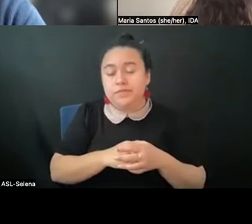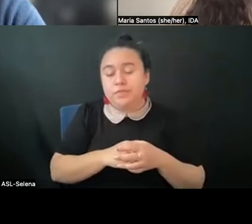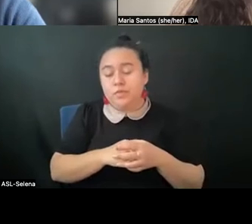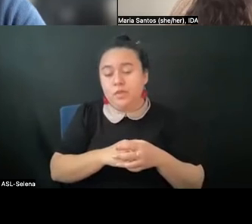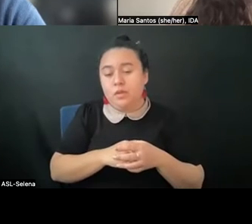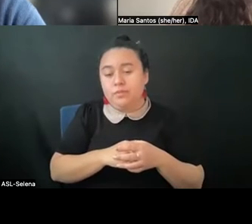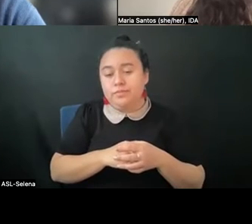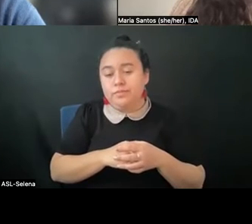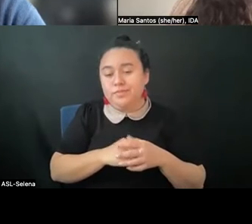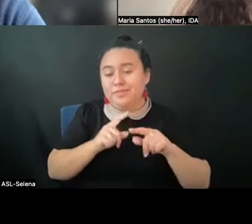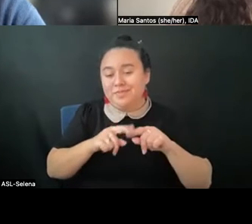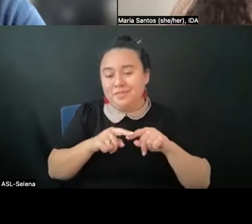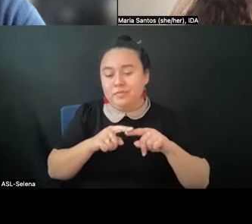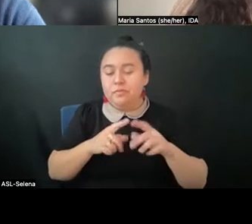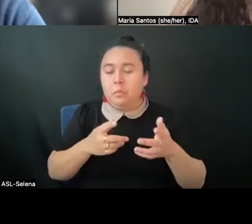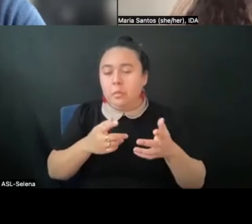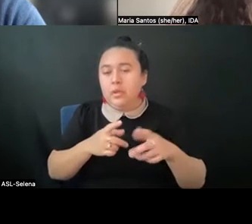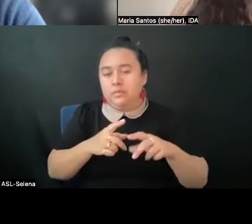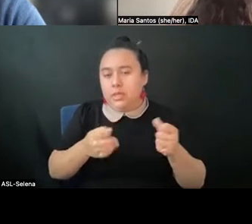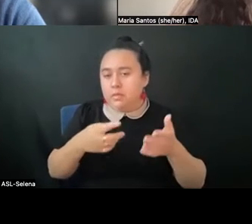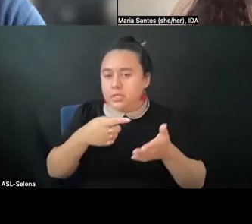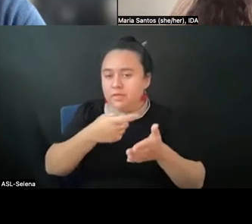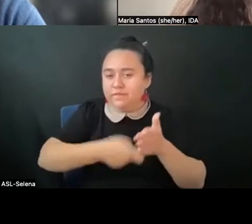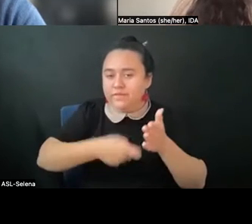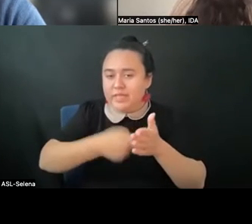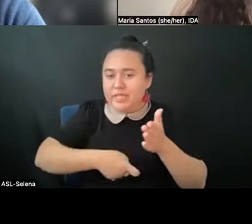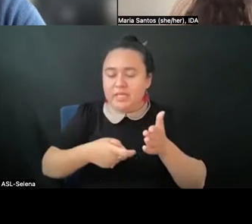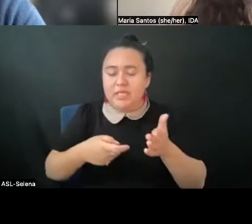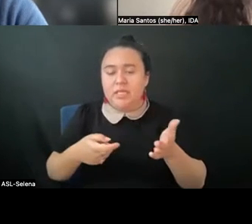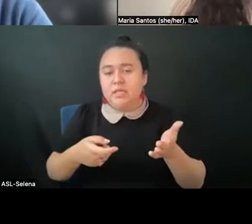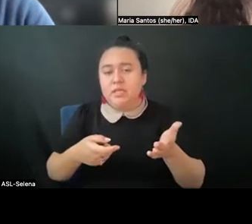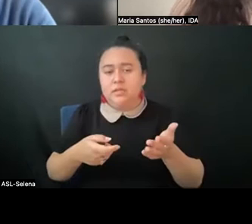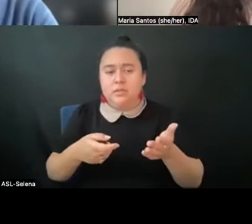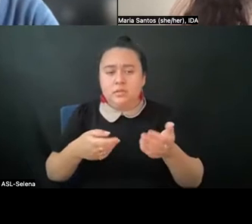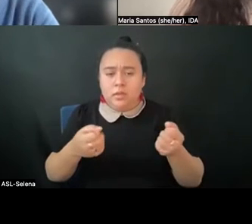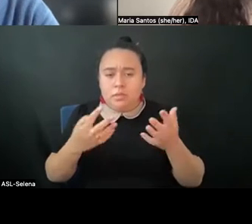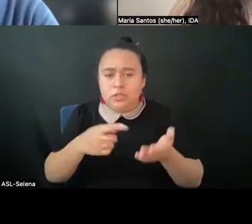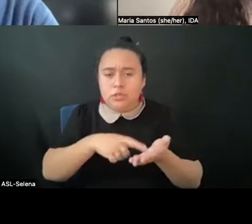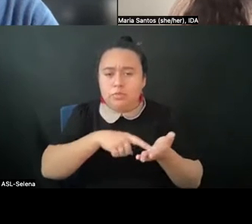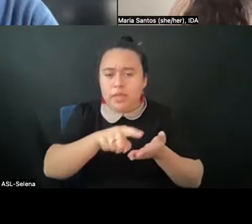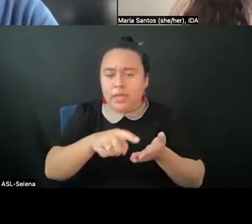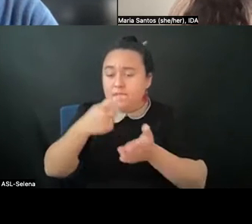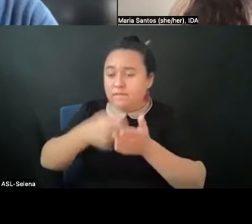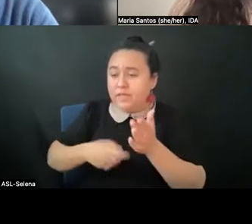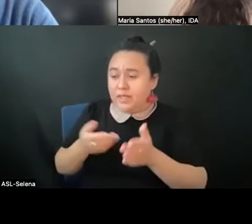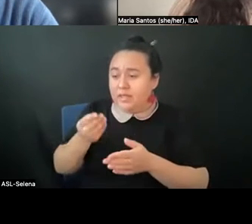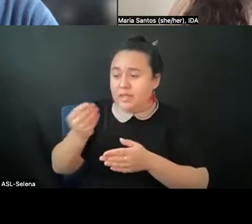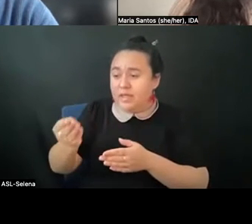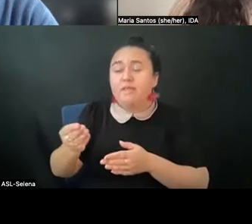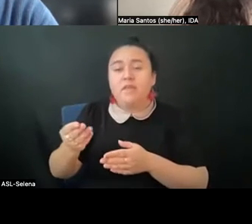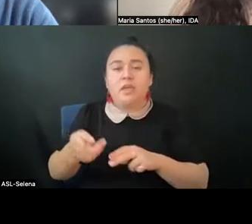You get charged a certain amount of fee and that fee can raise and lower depending on the services